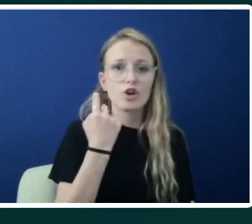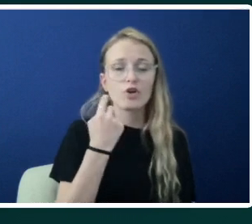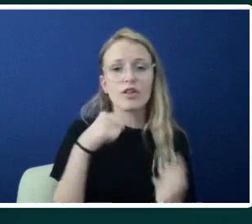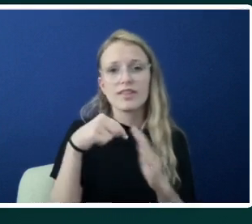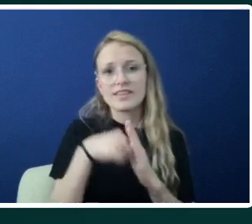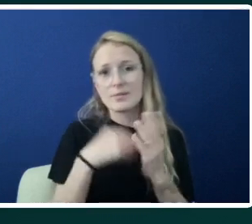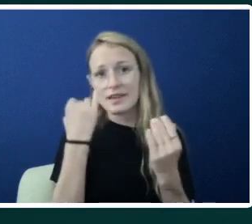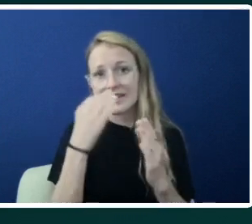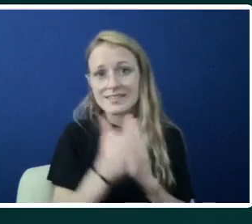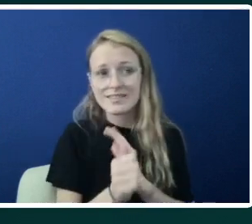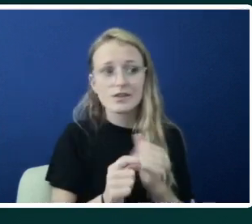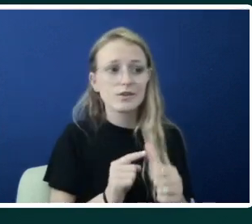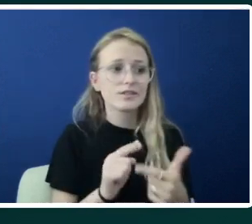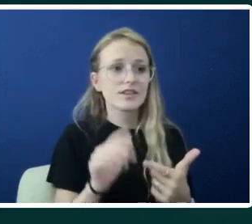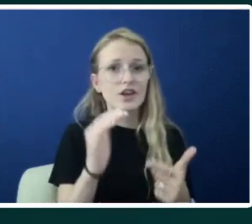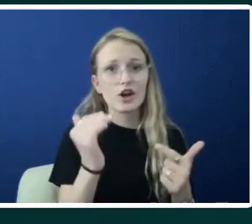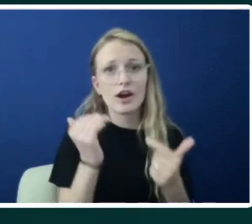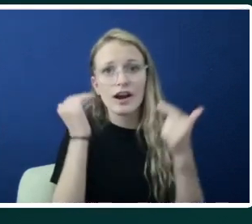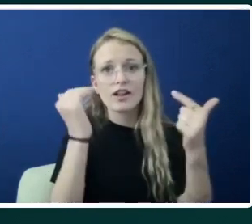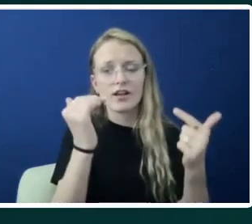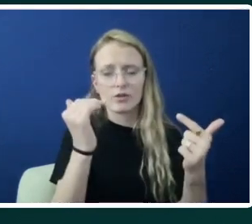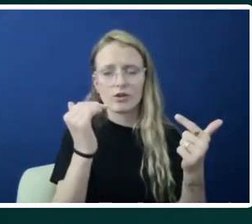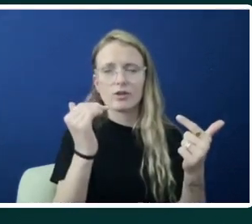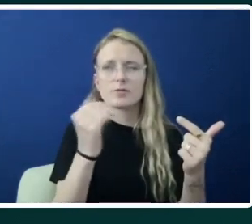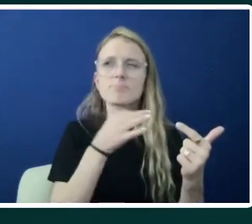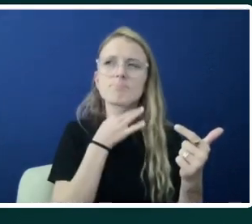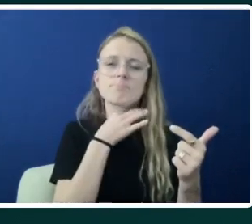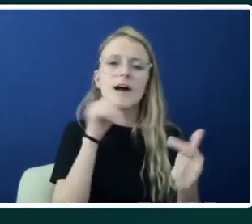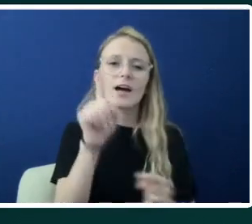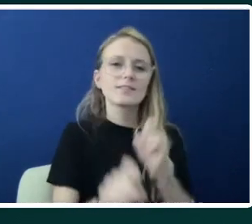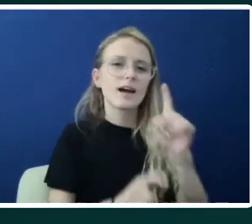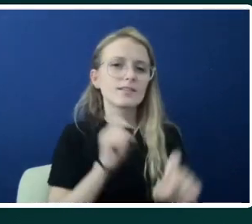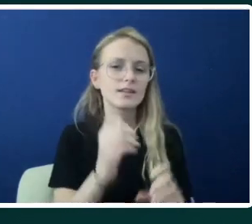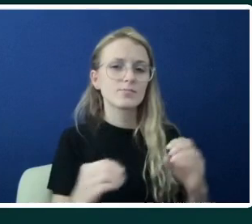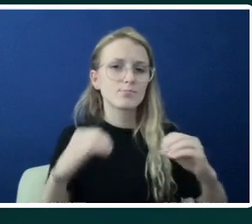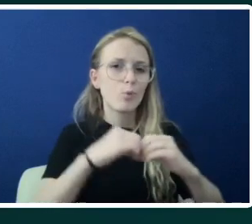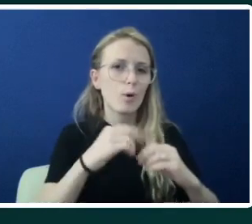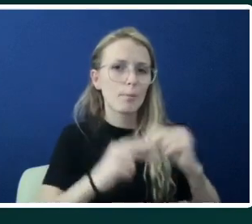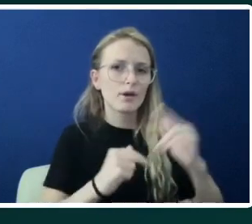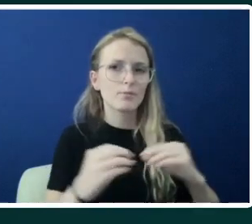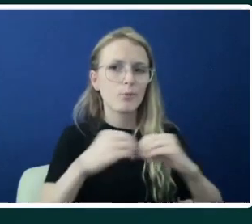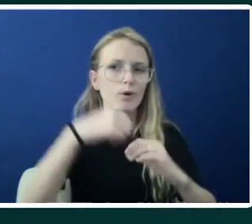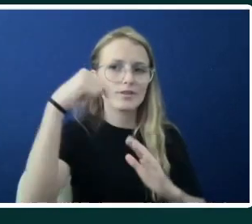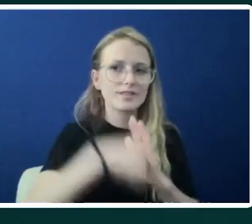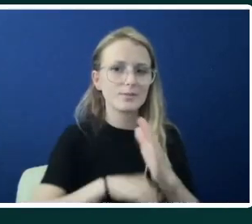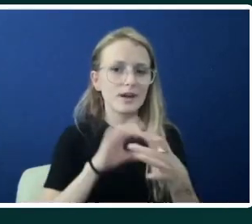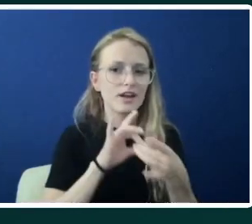you know, higher level questioning on making those connections. Nicole Mirra: And the previous cohort also came up with